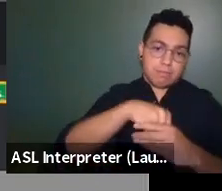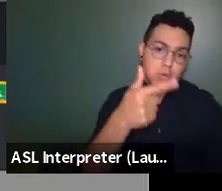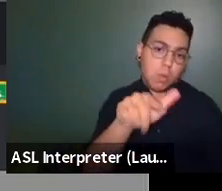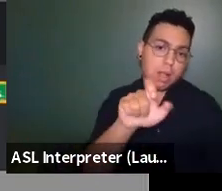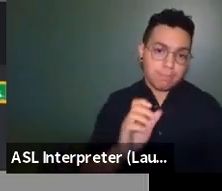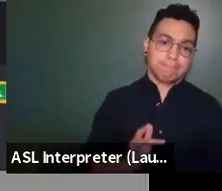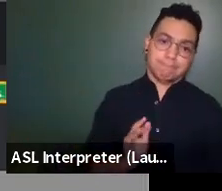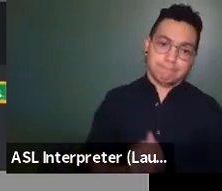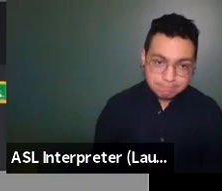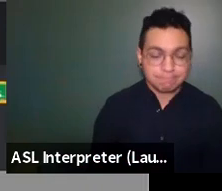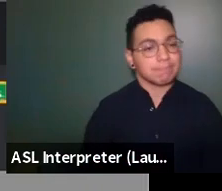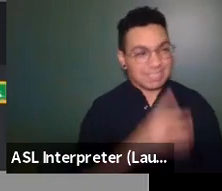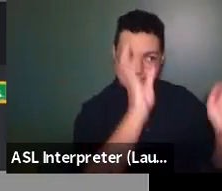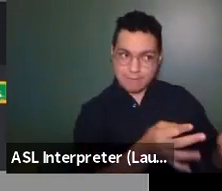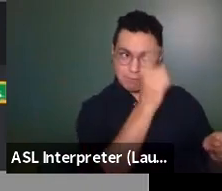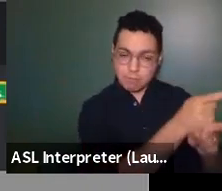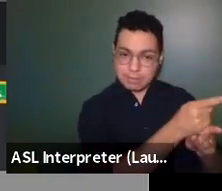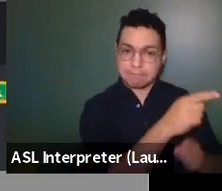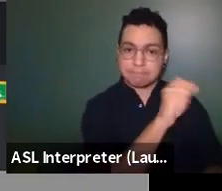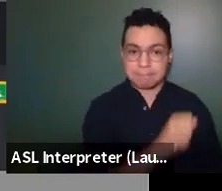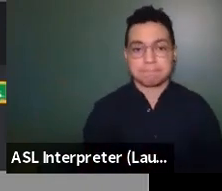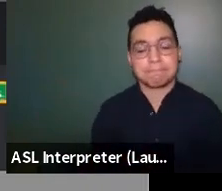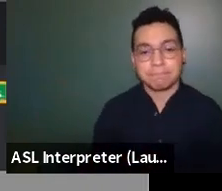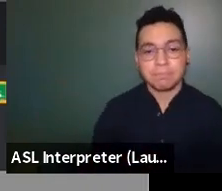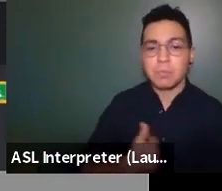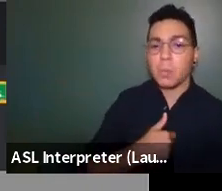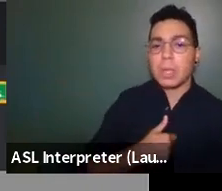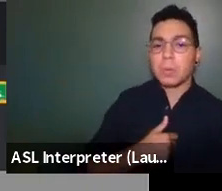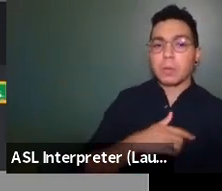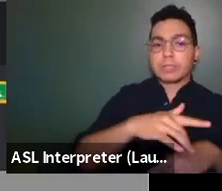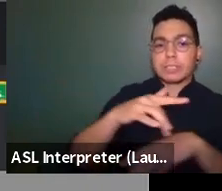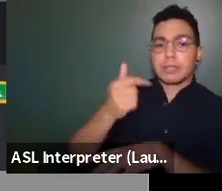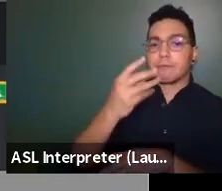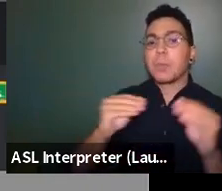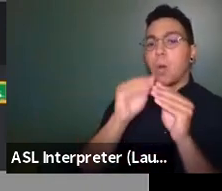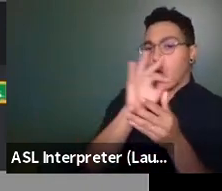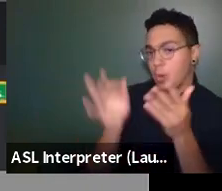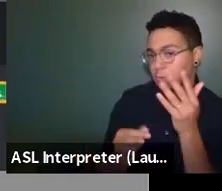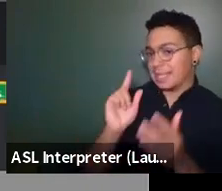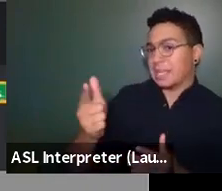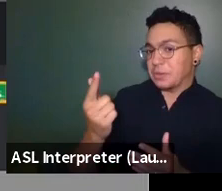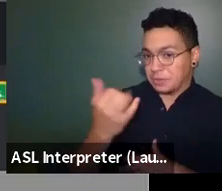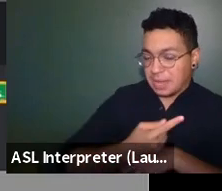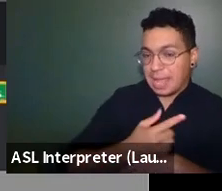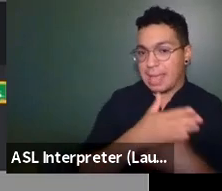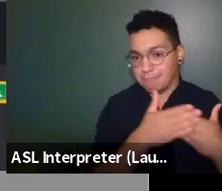ESD 112 - Katherine Livick: Absolutely! Yeah. And we'll touch on a few more of those options later today and in the next couple of days of this series as well.